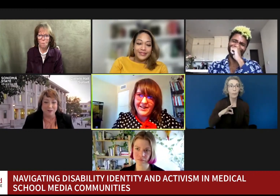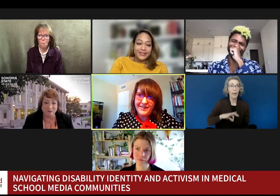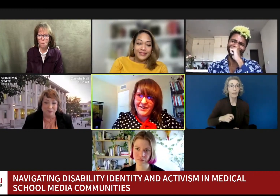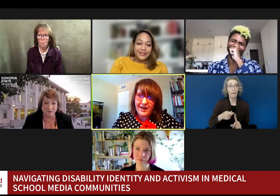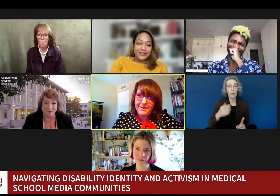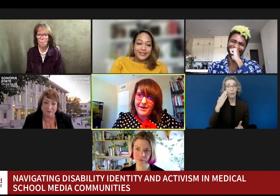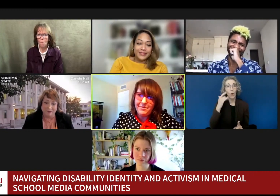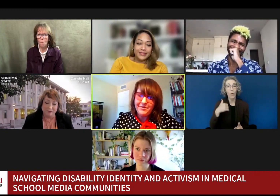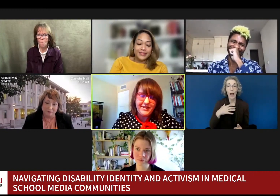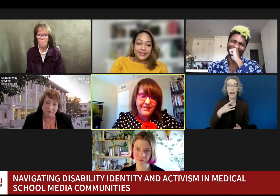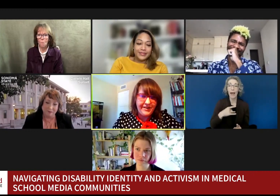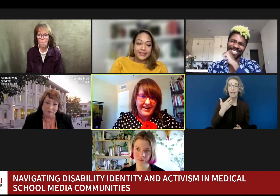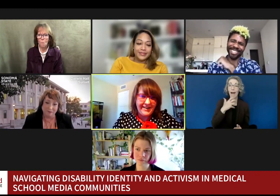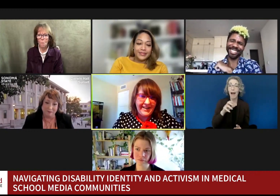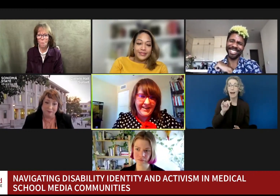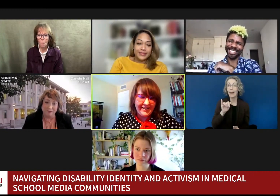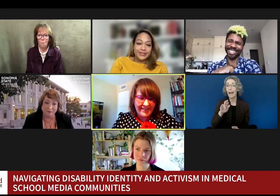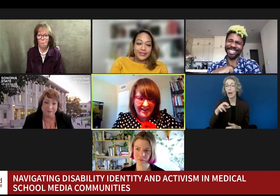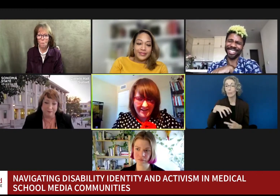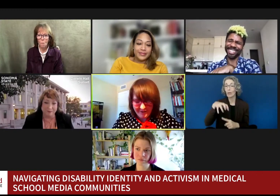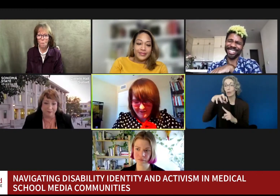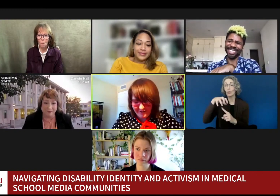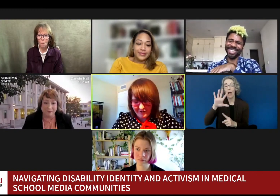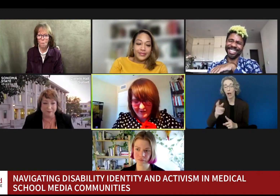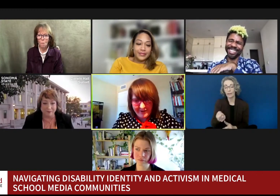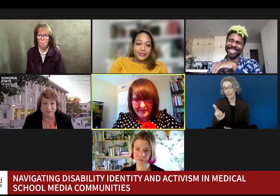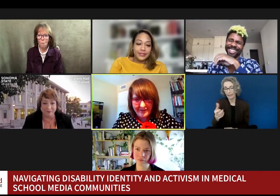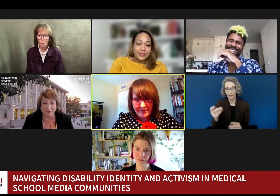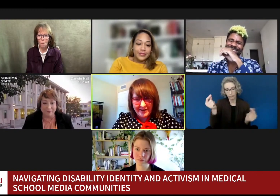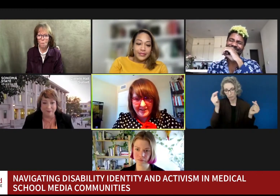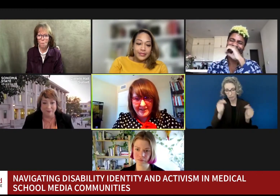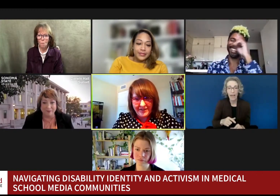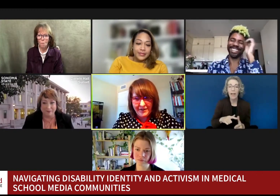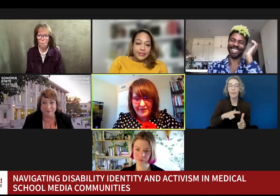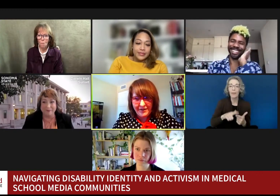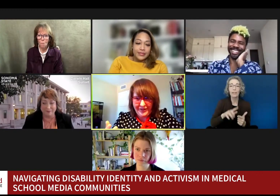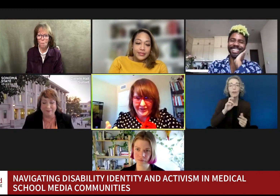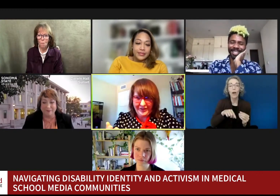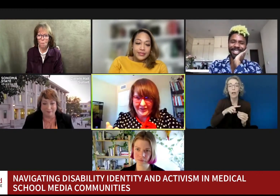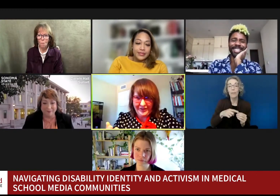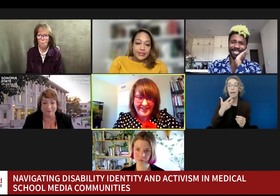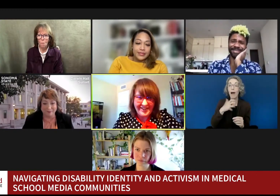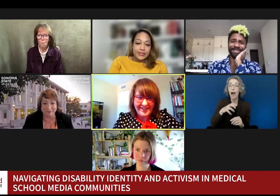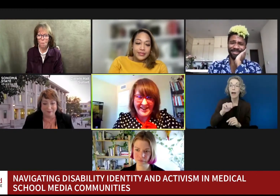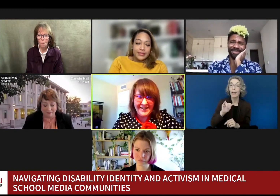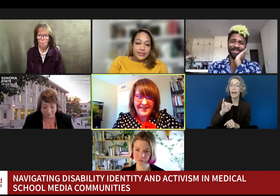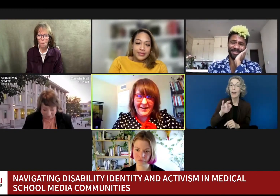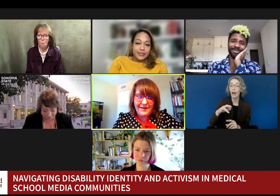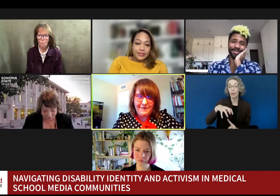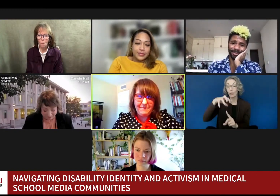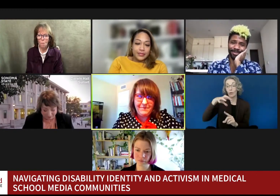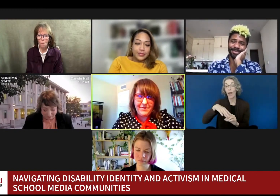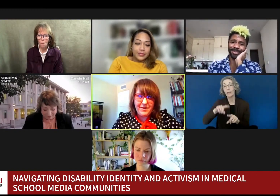And then just talk about our balloons a different day. That's what social media sometimes is, it's very volatile and silly.